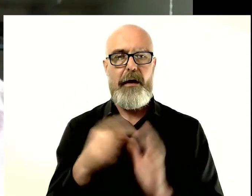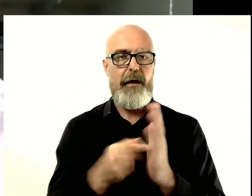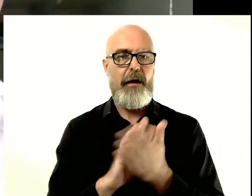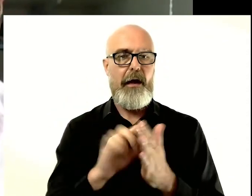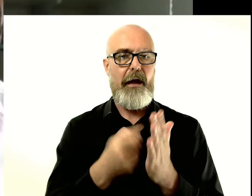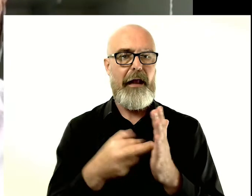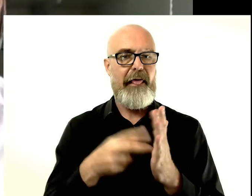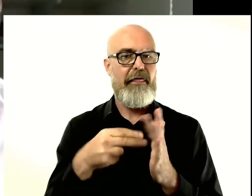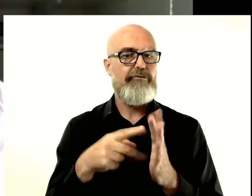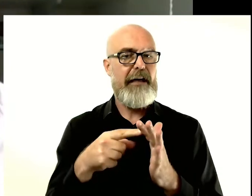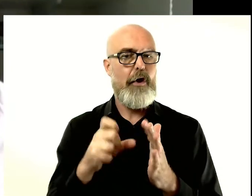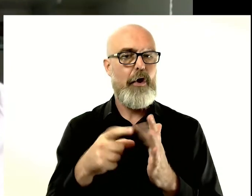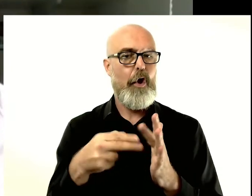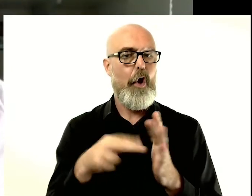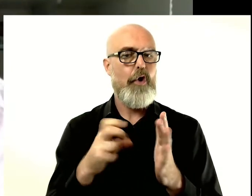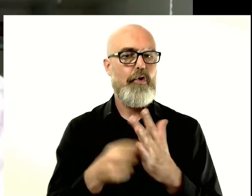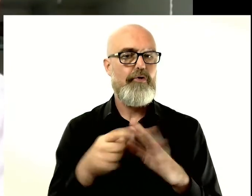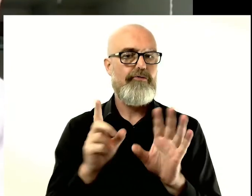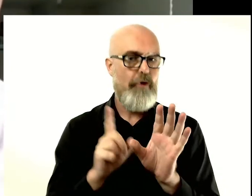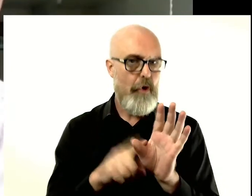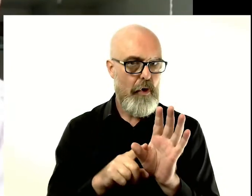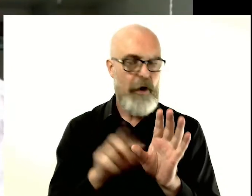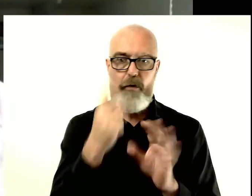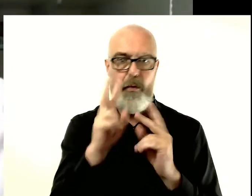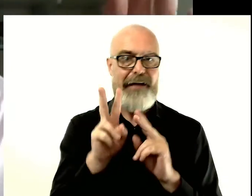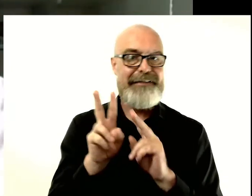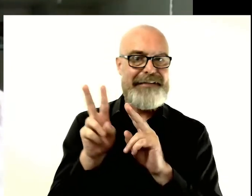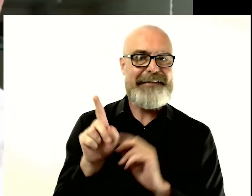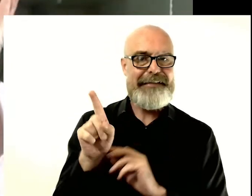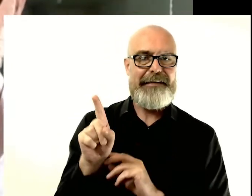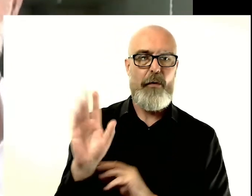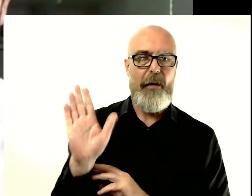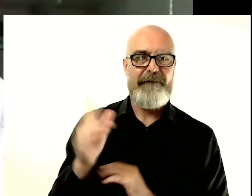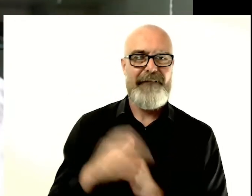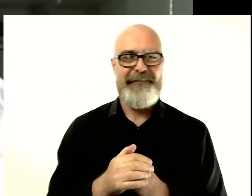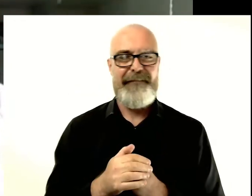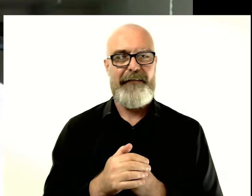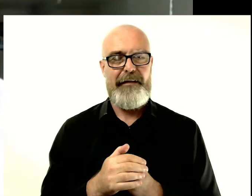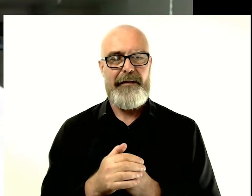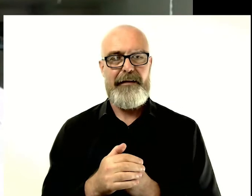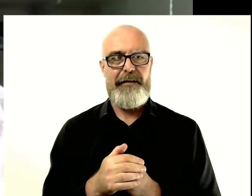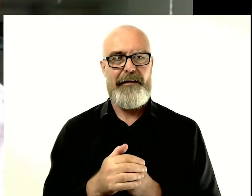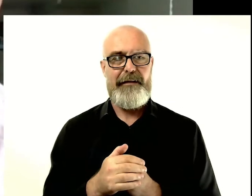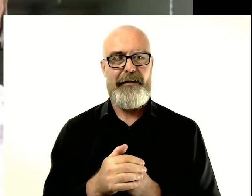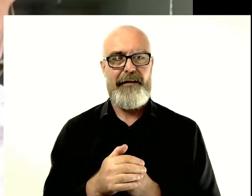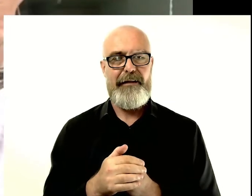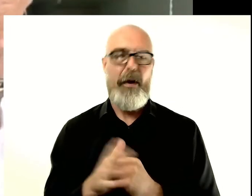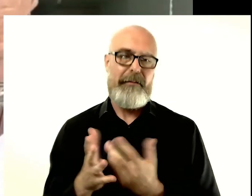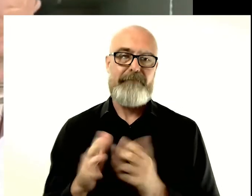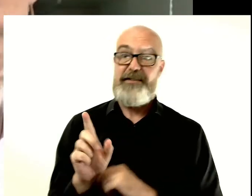speaker is Catherine Conroy and you can see Catherine she